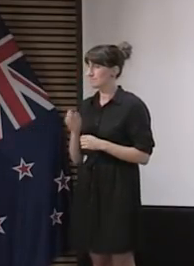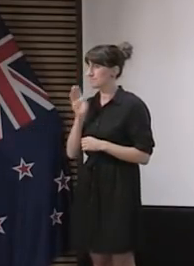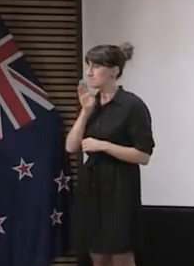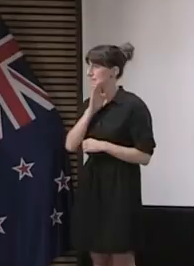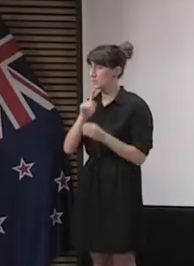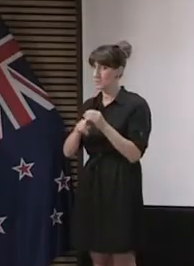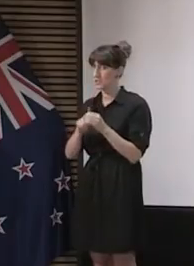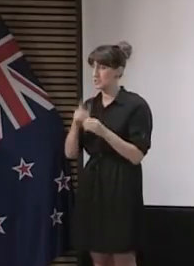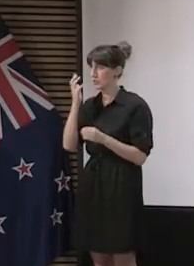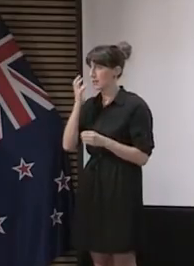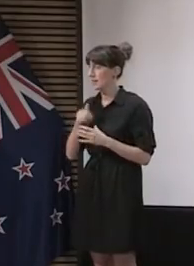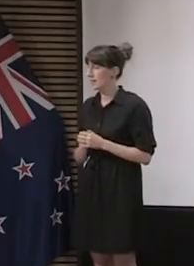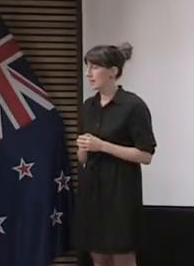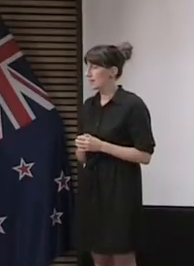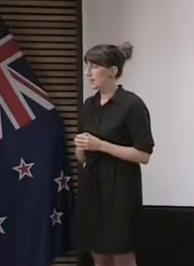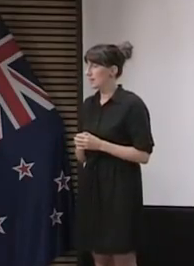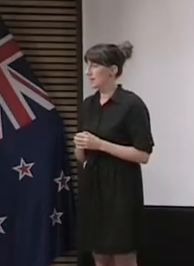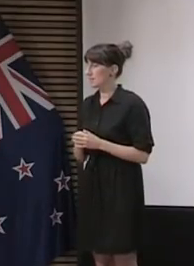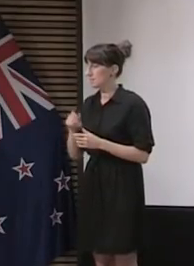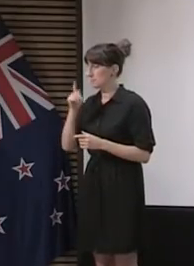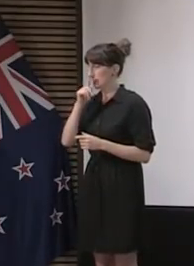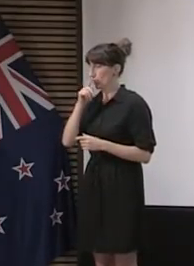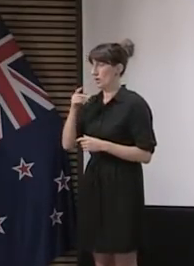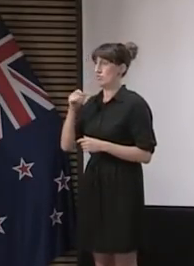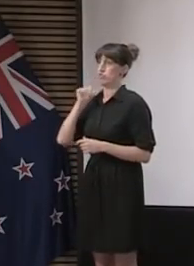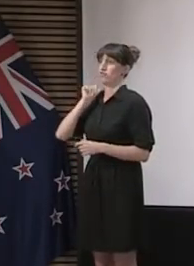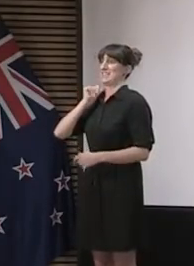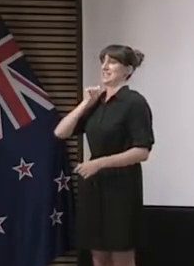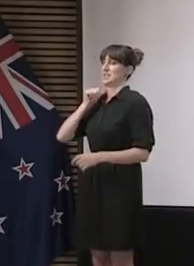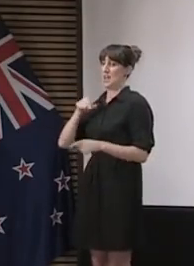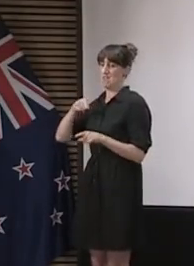where that is happeningthere will be follow up onthat. That is not OK.